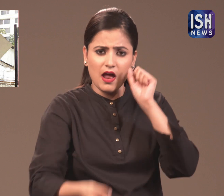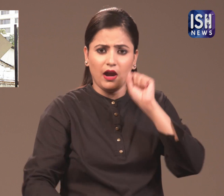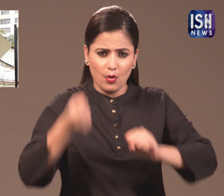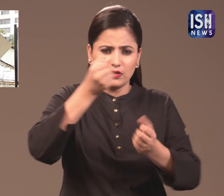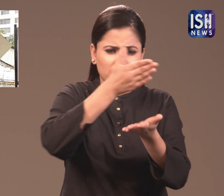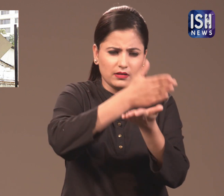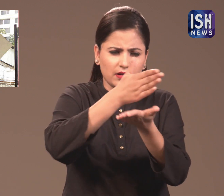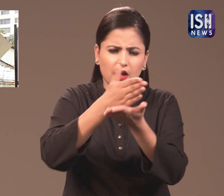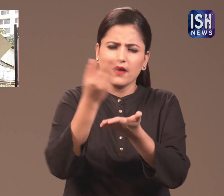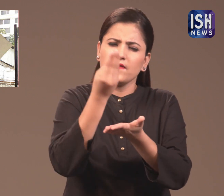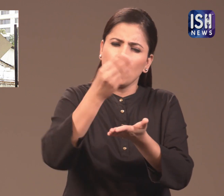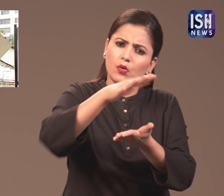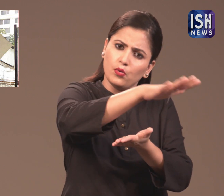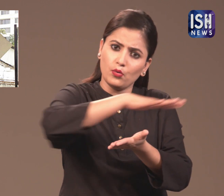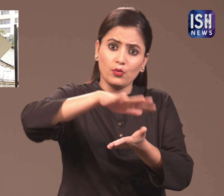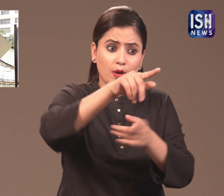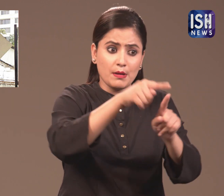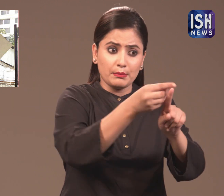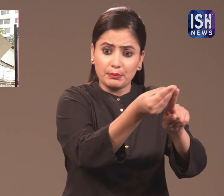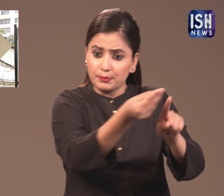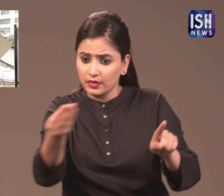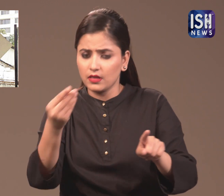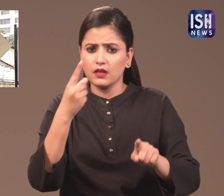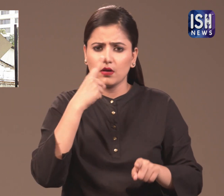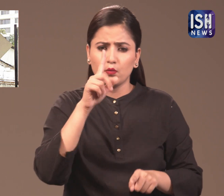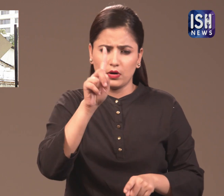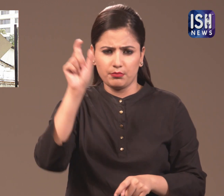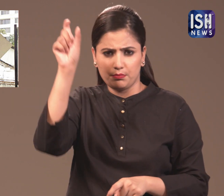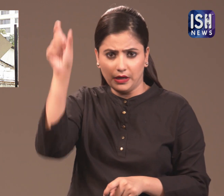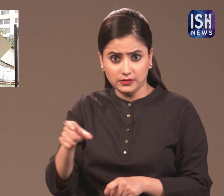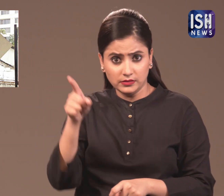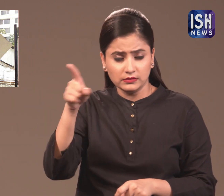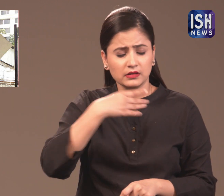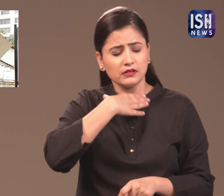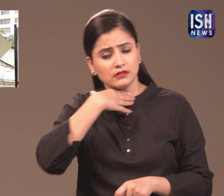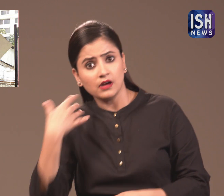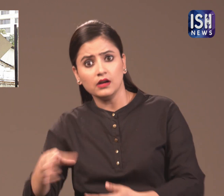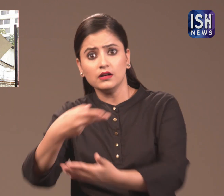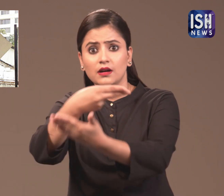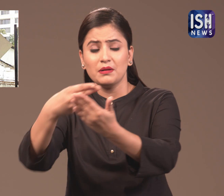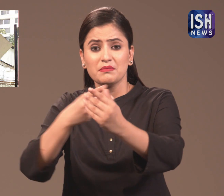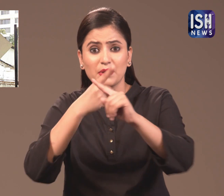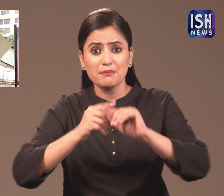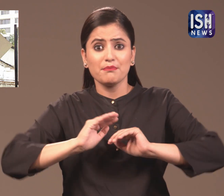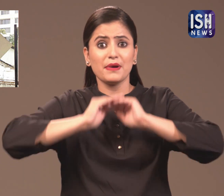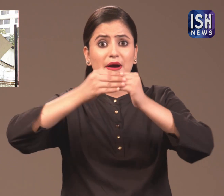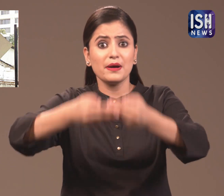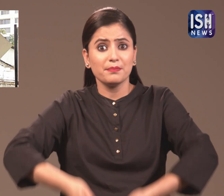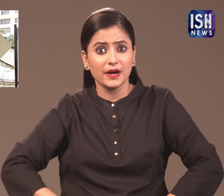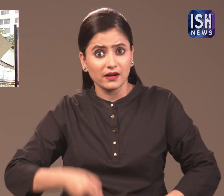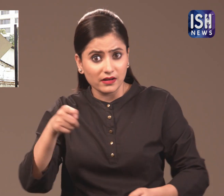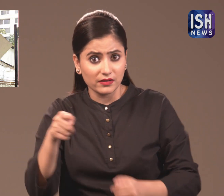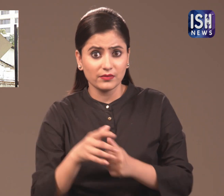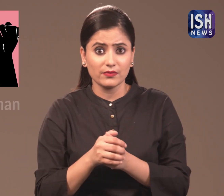near a few parked Autorickshaws a pregnant woman was found dead.